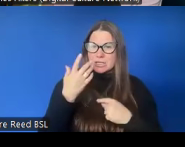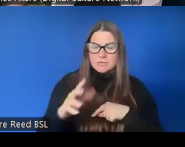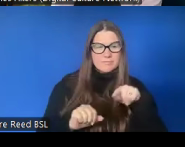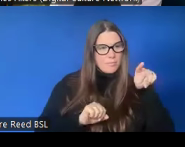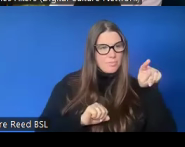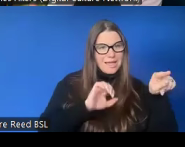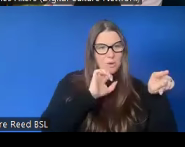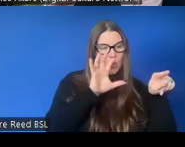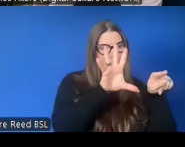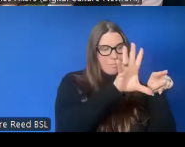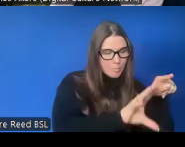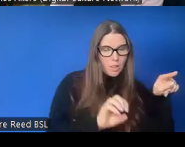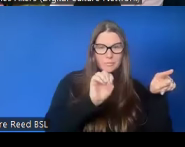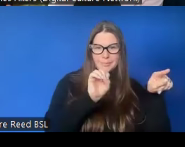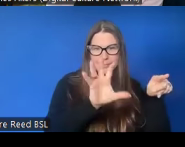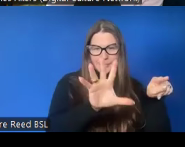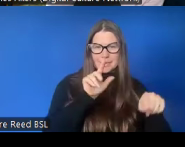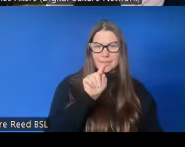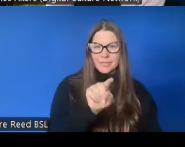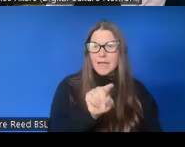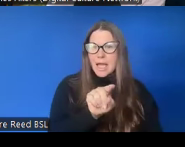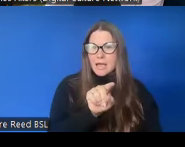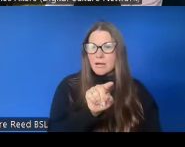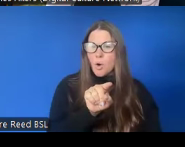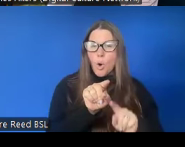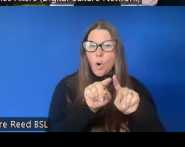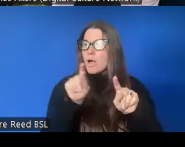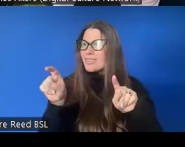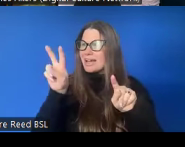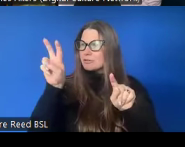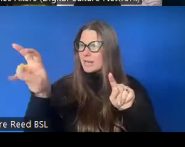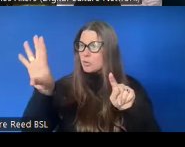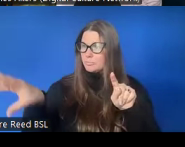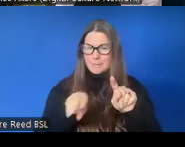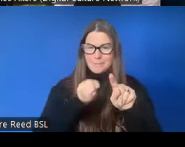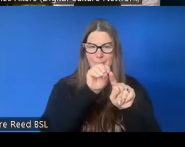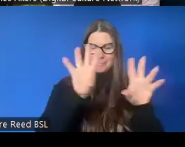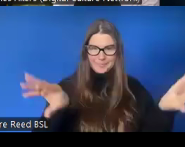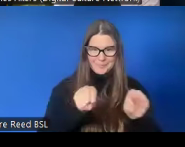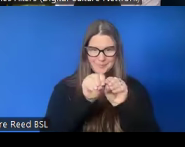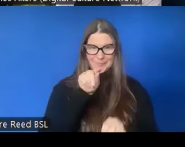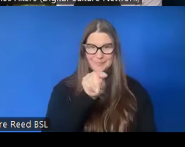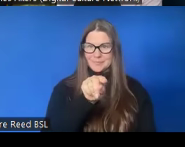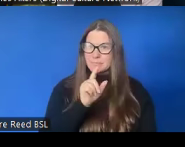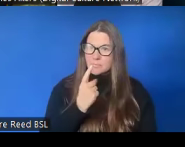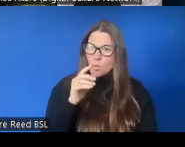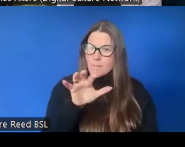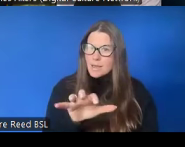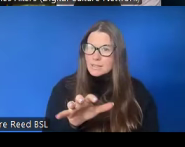certain records that you might have in one system with data from another as well. It starts